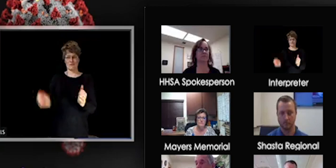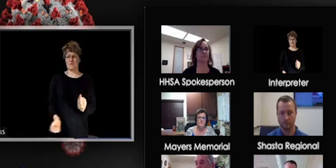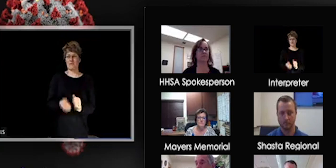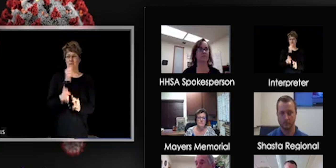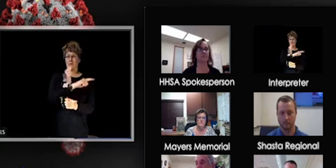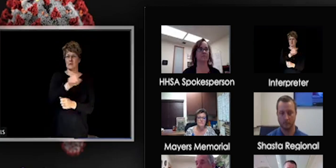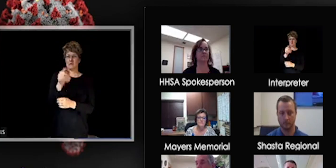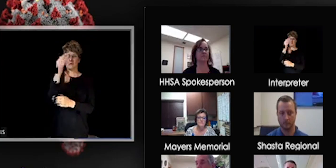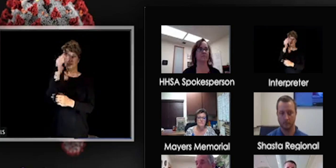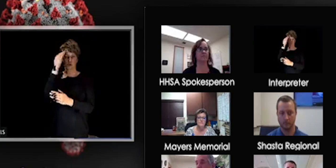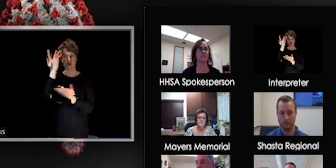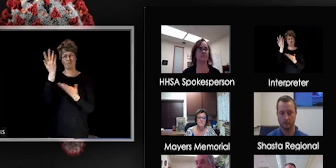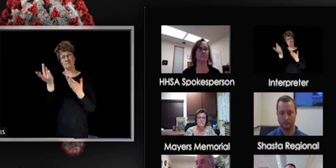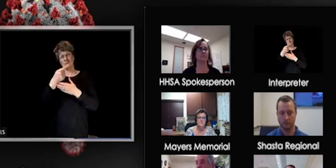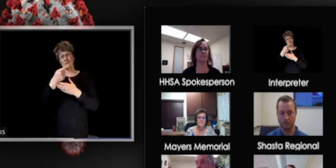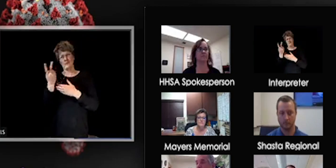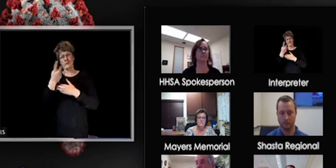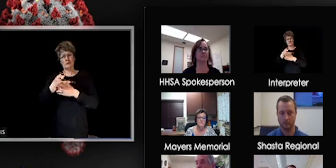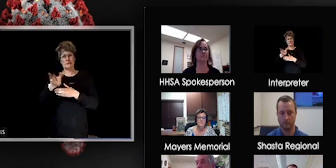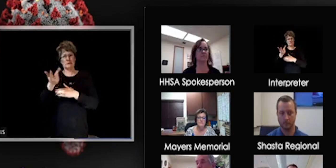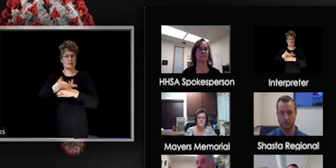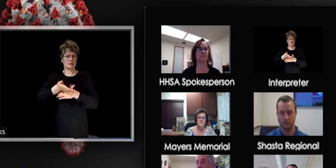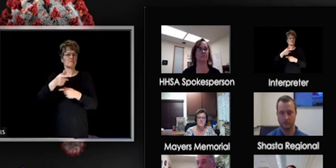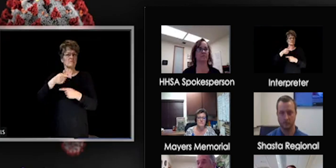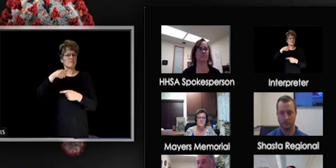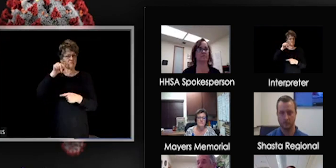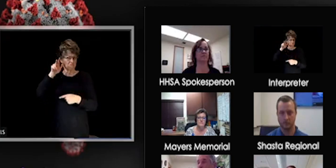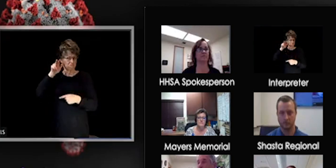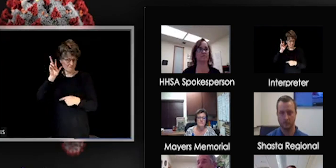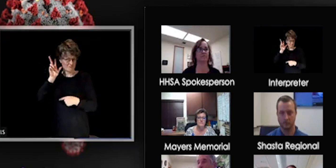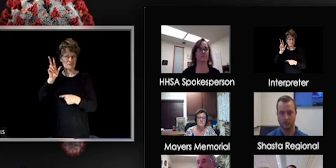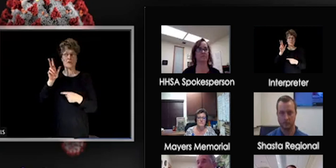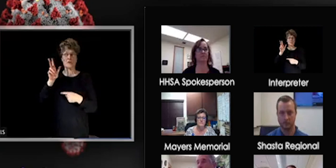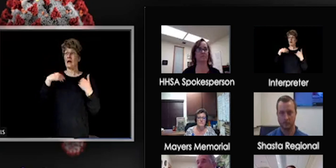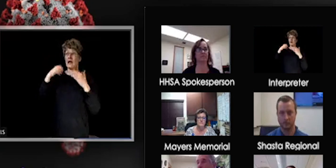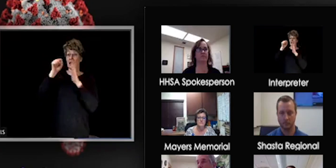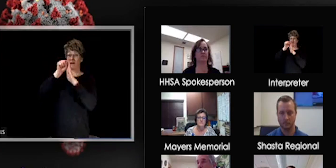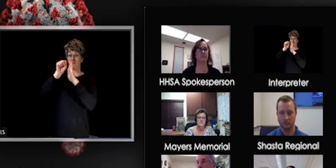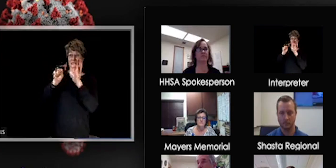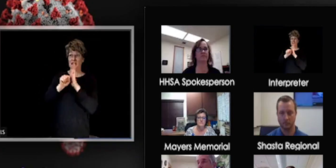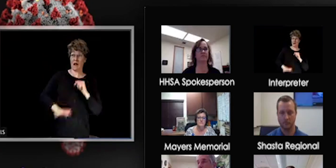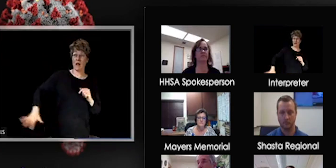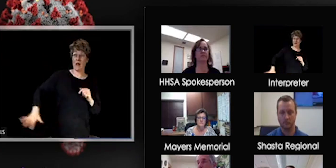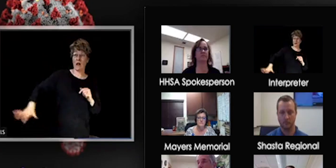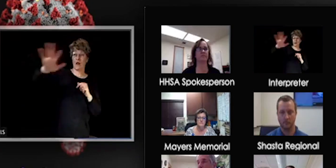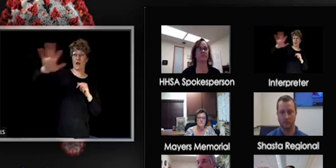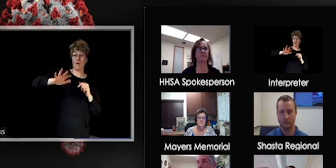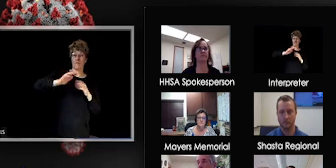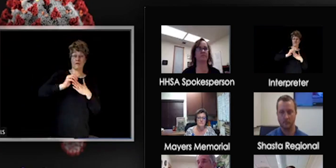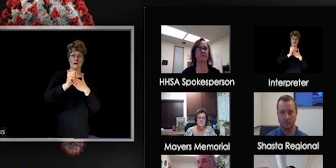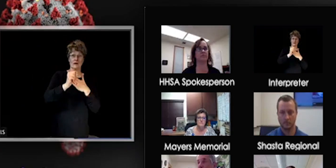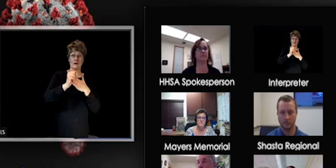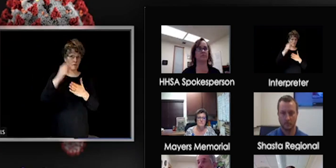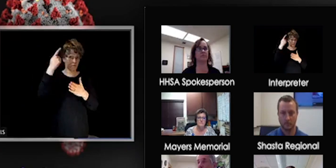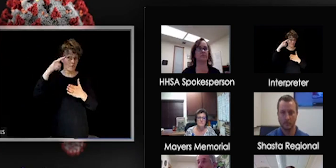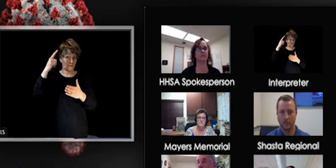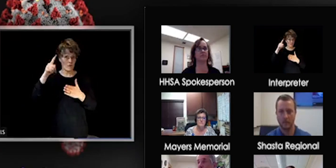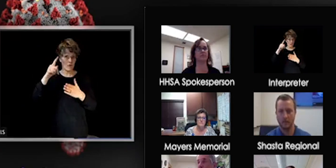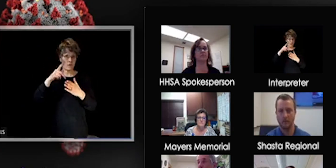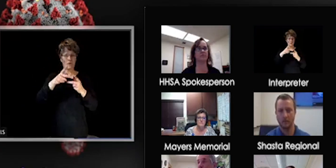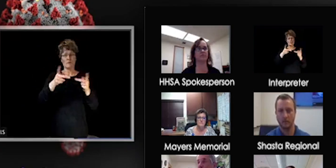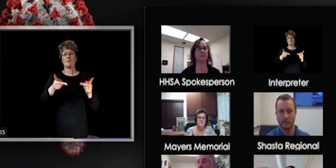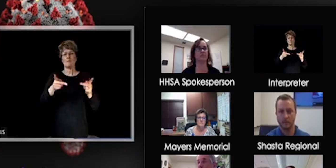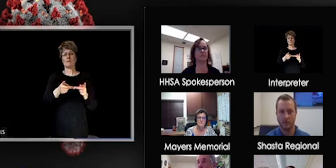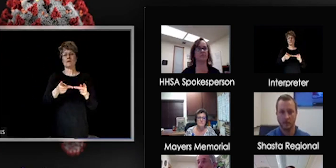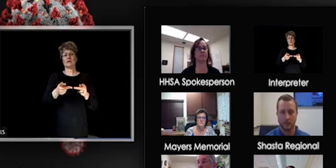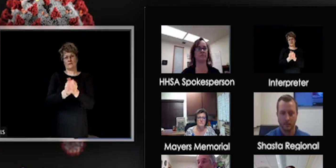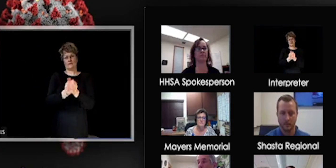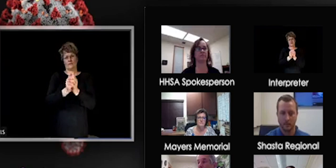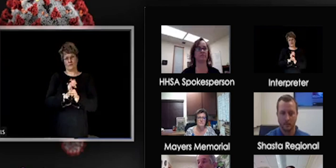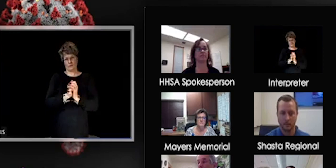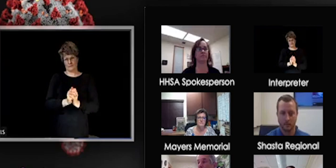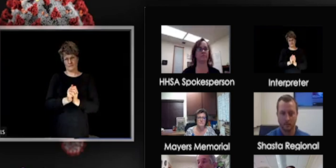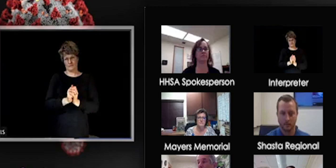days there is new statewide guidance for places of worship, as well as retail has been allowed